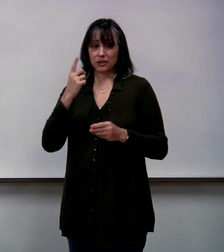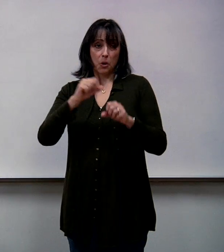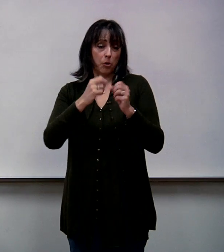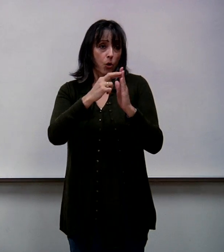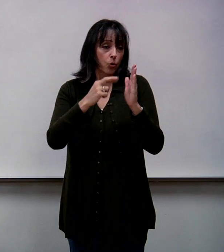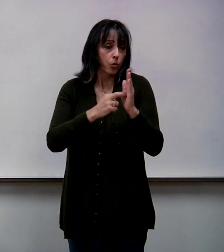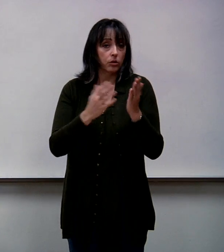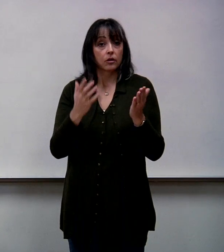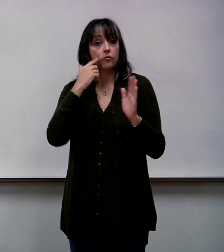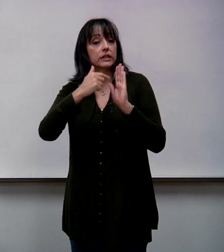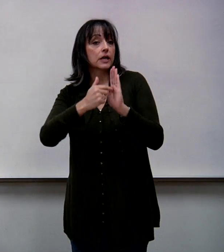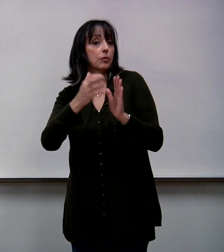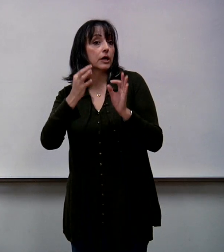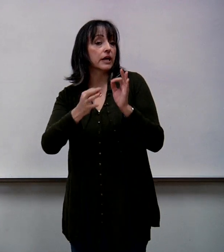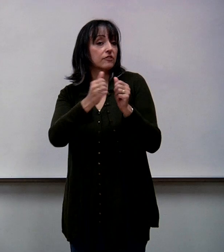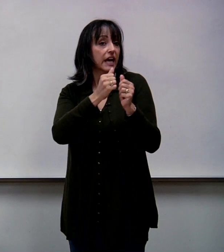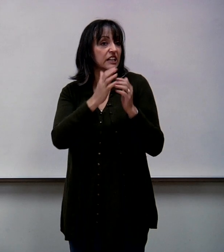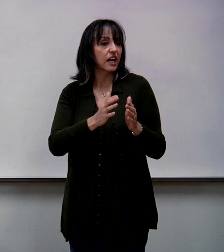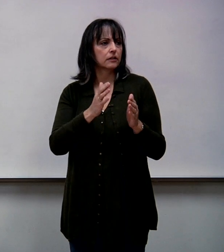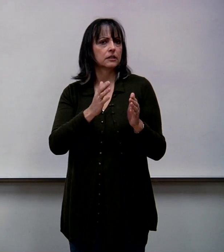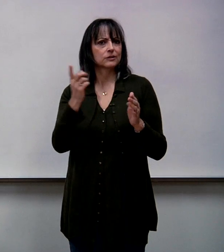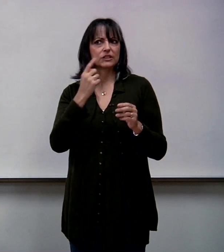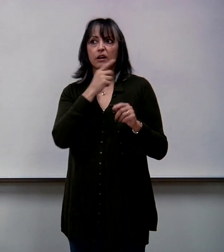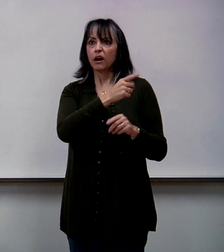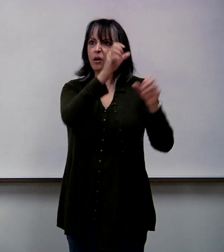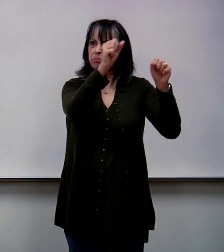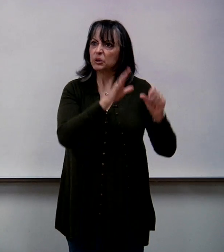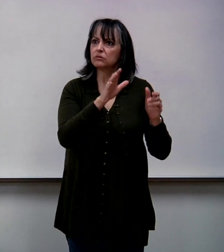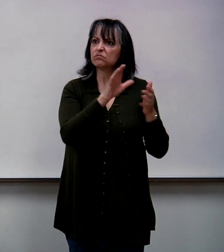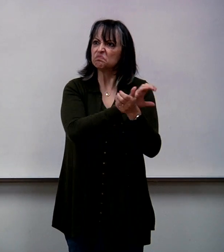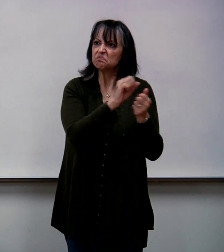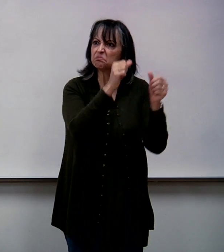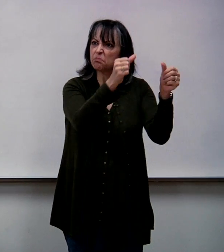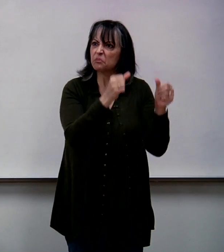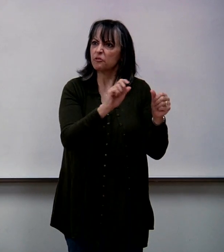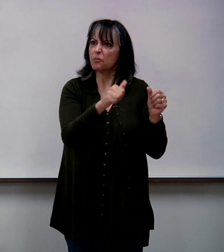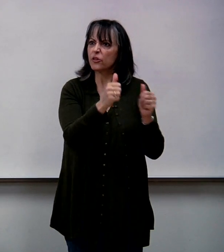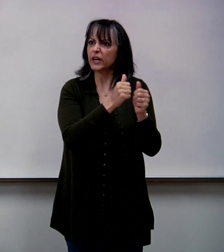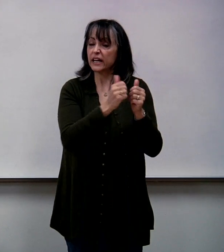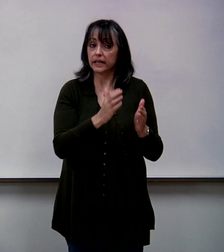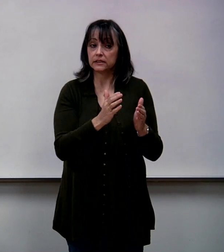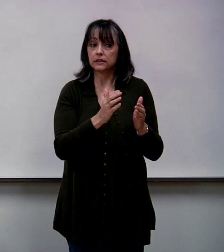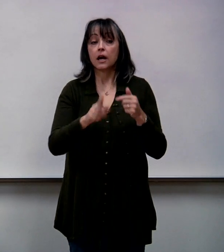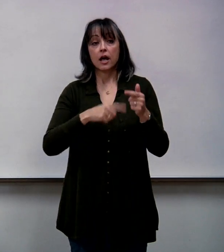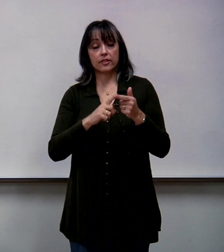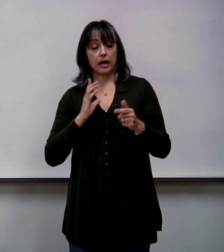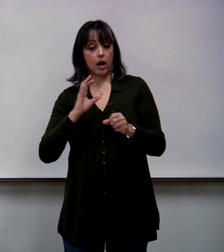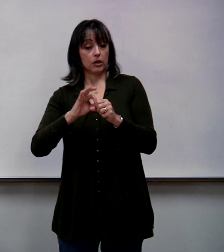we are made aware that a candidate has been tearing down the fliers of other candidates, it is up to the elections committee